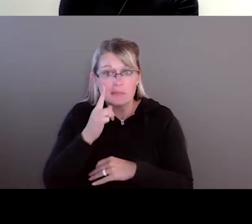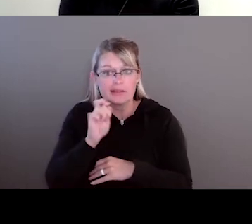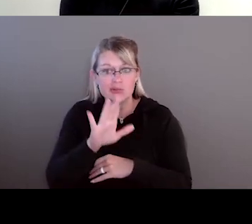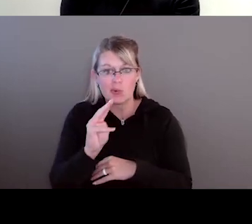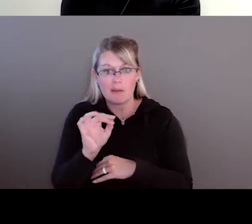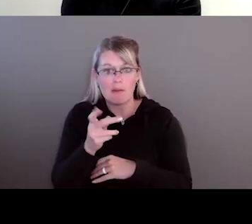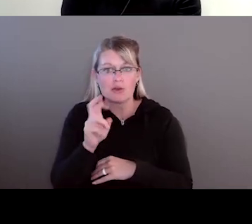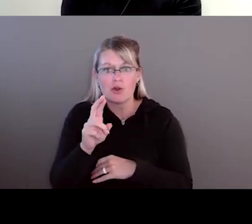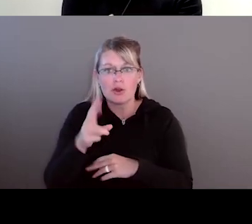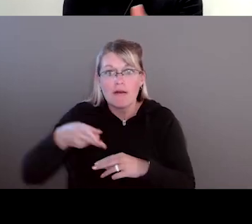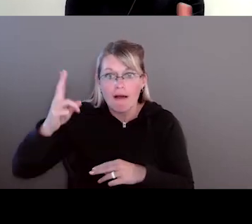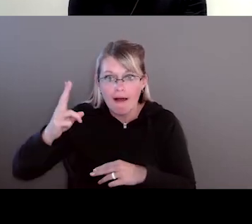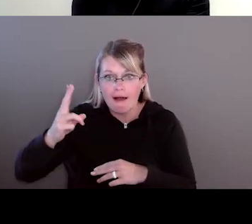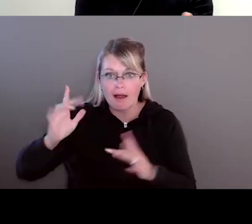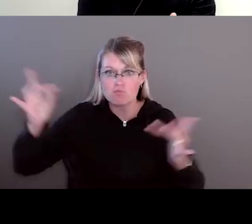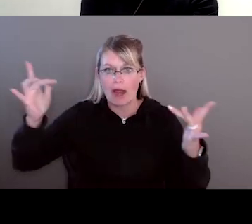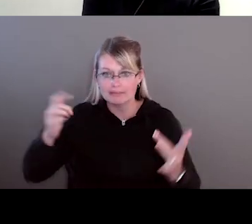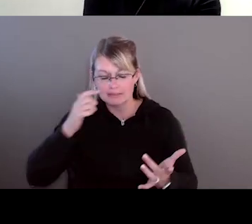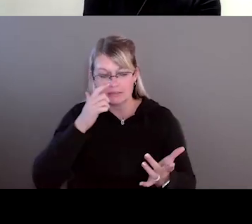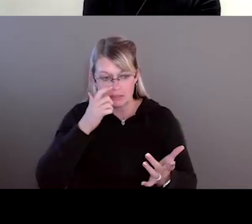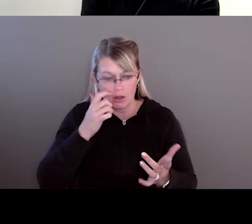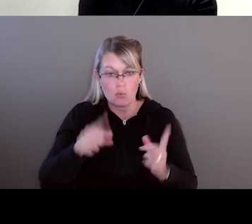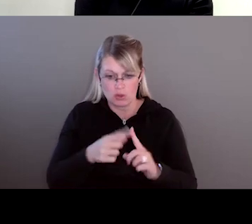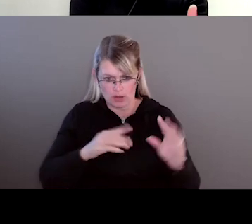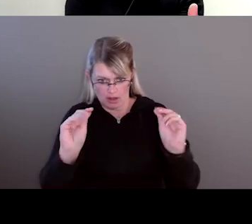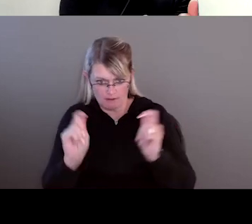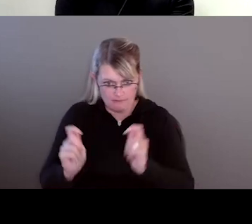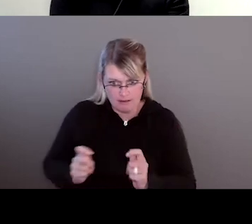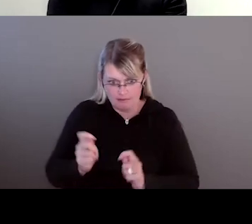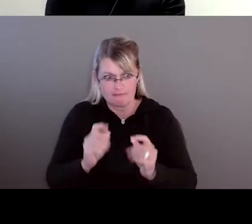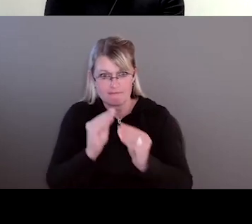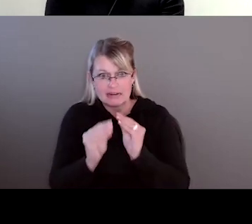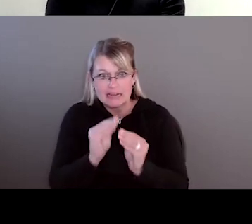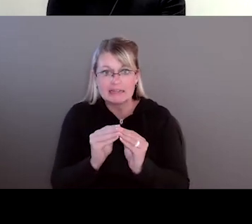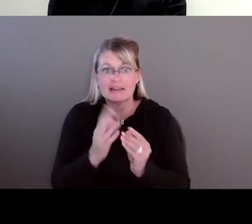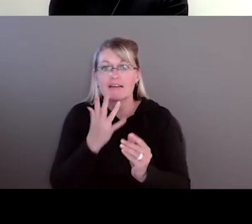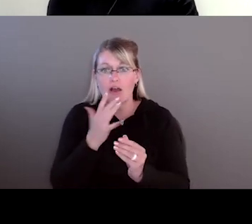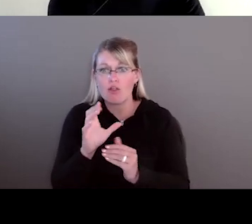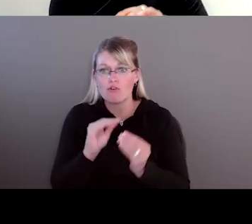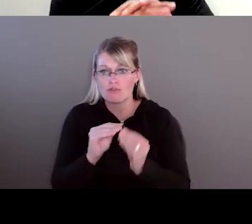was too bright to. Once we went through the calibration and color corrected his monitor,